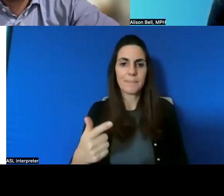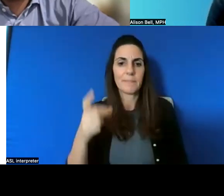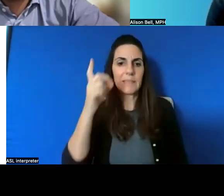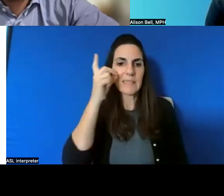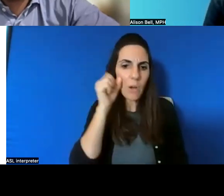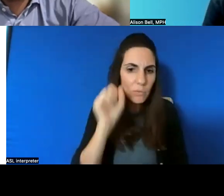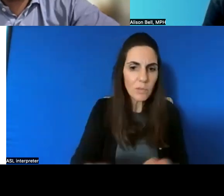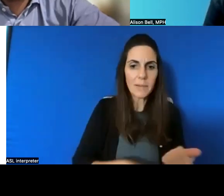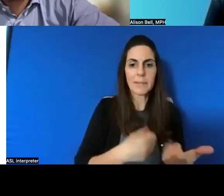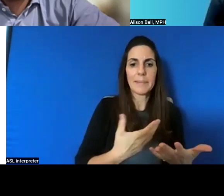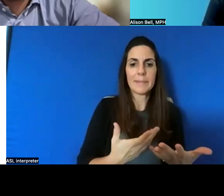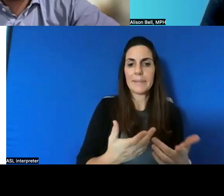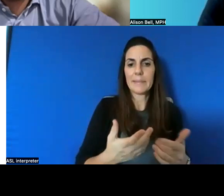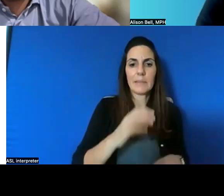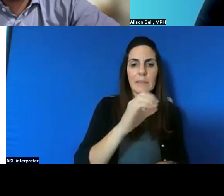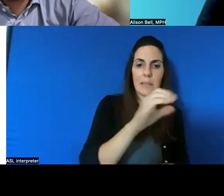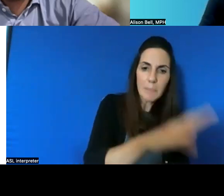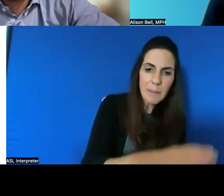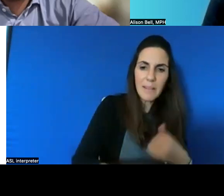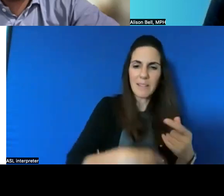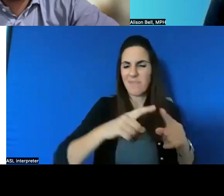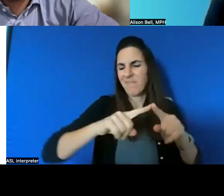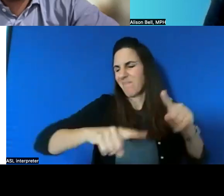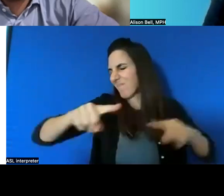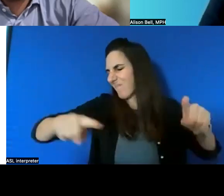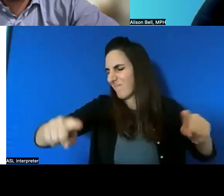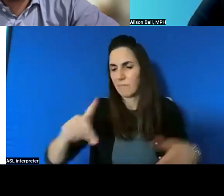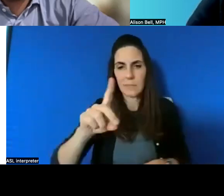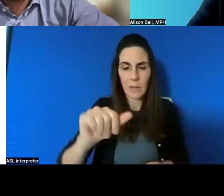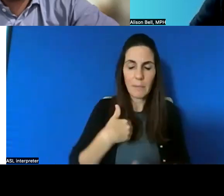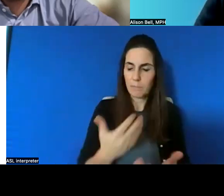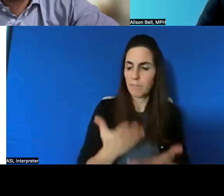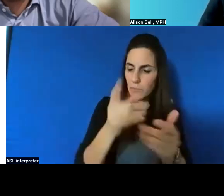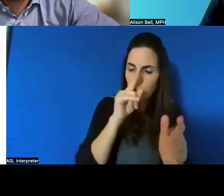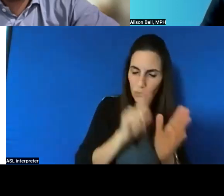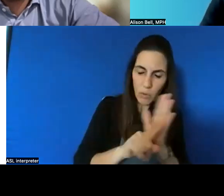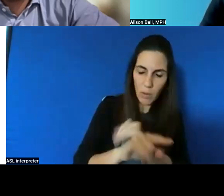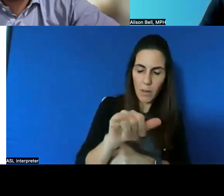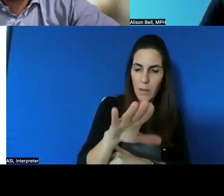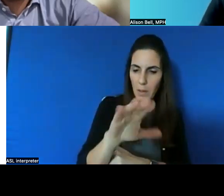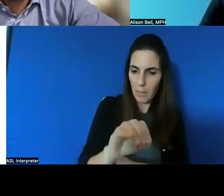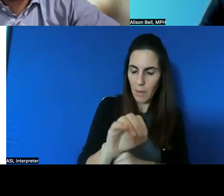much more I encourage any everybody to check out able united.com to learn more about the program